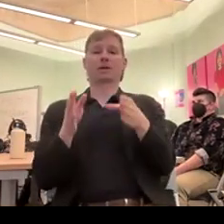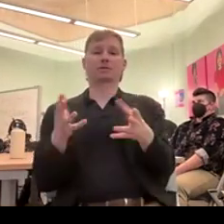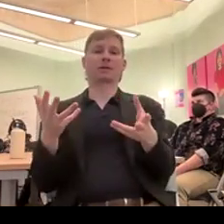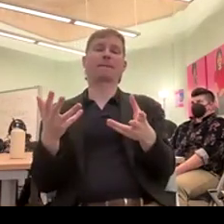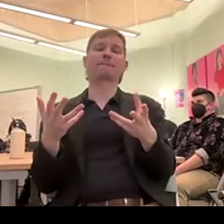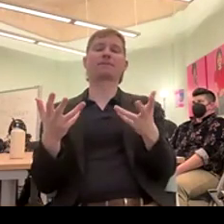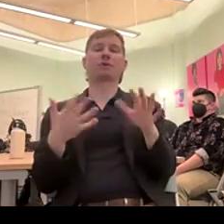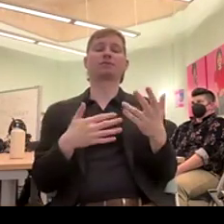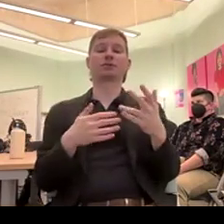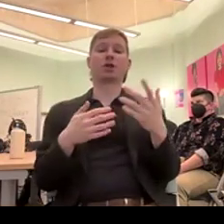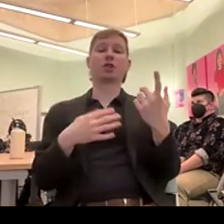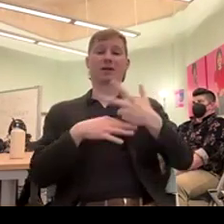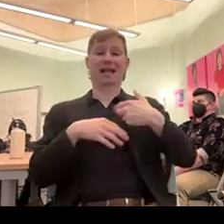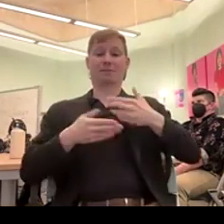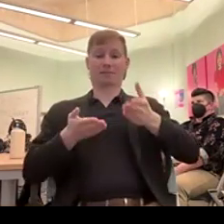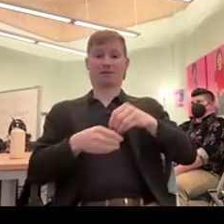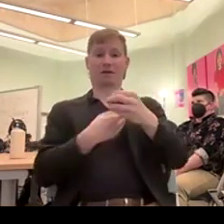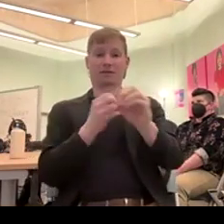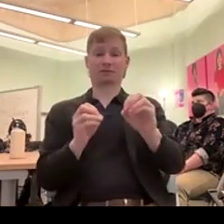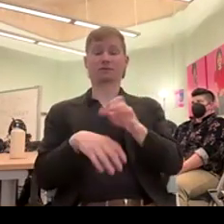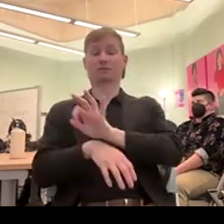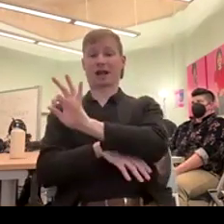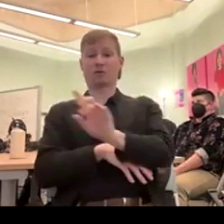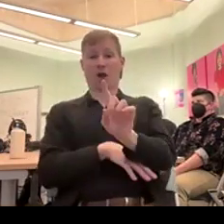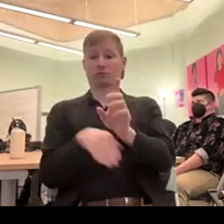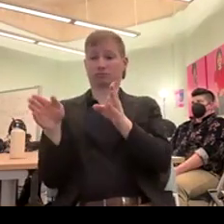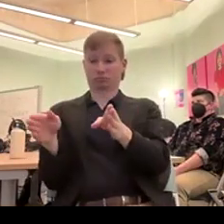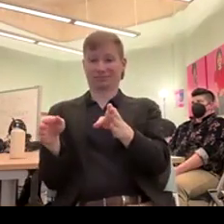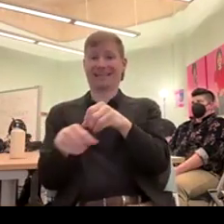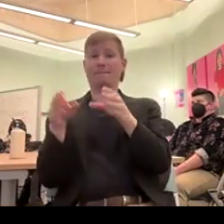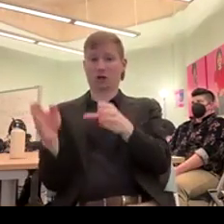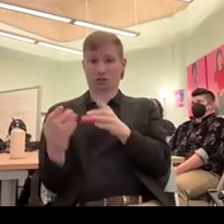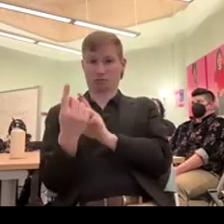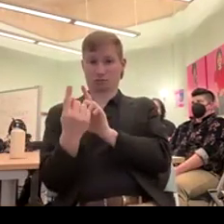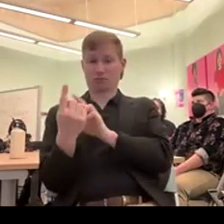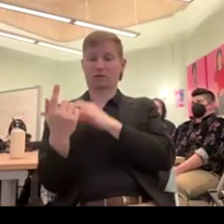basically, I work from 9 to 1 in-person, for the three days that I'm in the office,